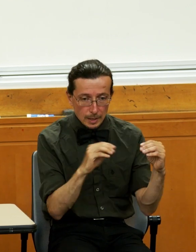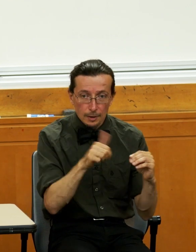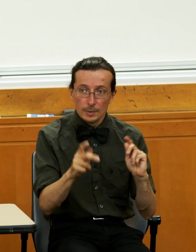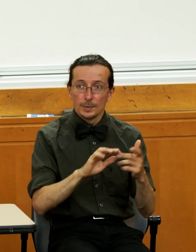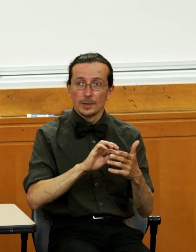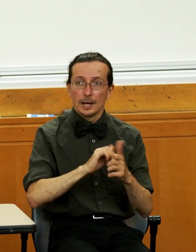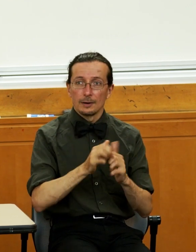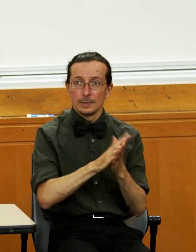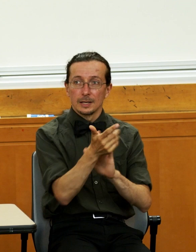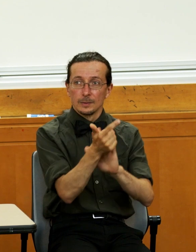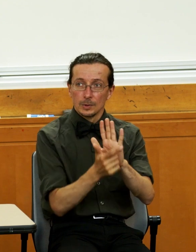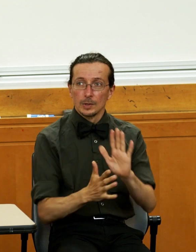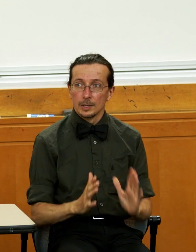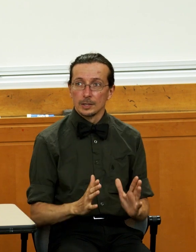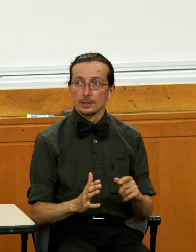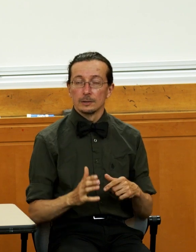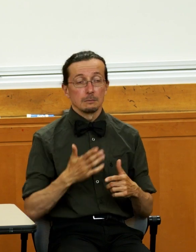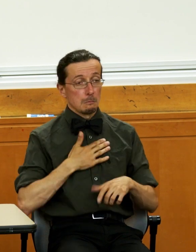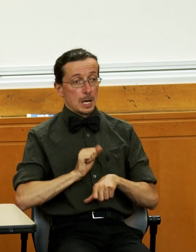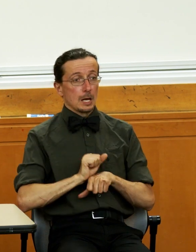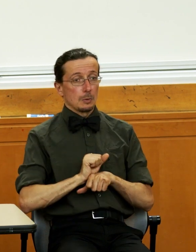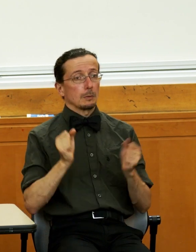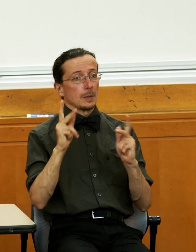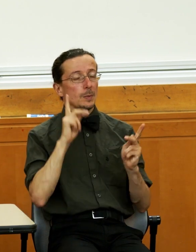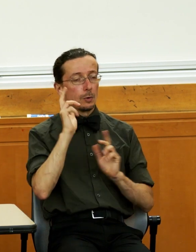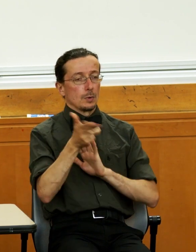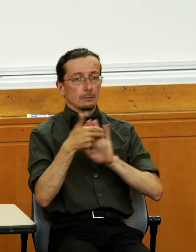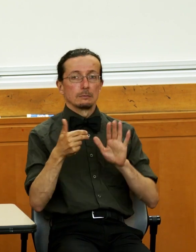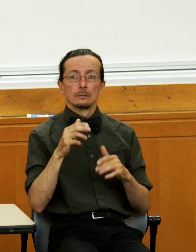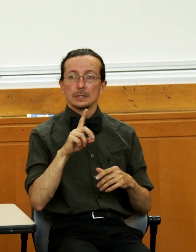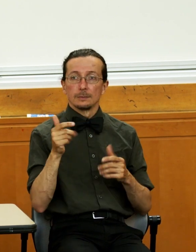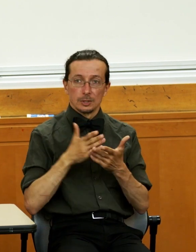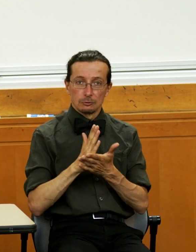did would be considered disability rights to many people, including to Disability Justice